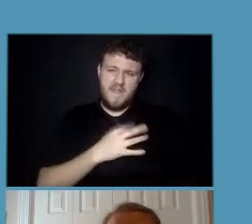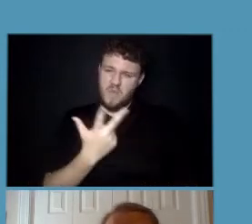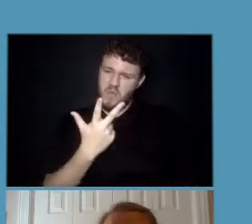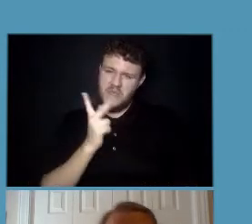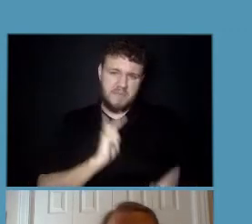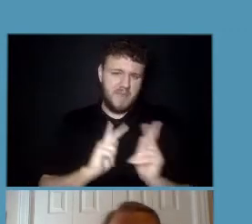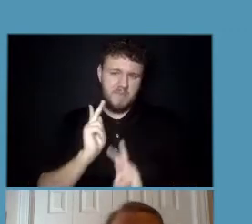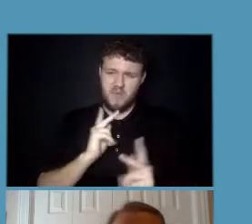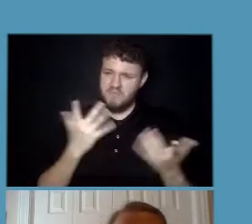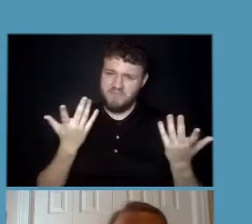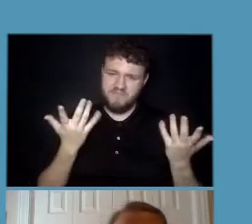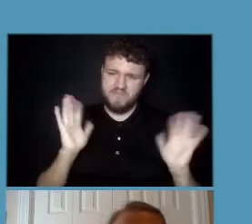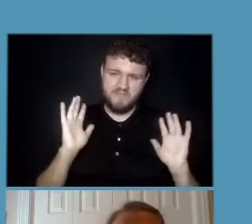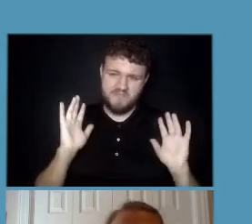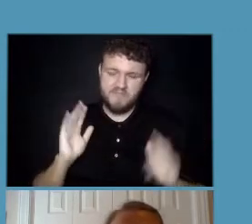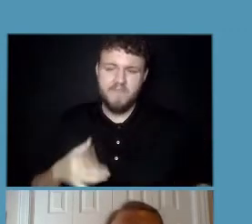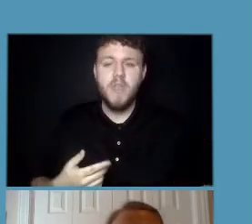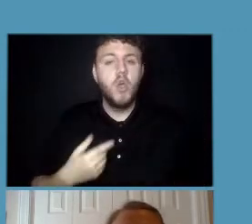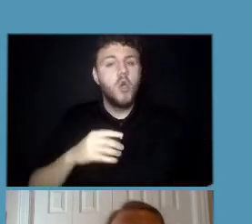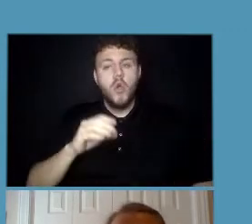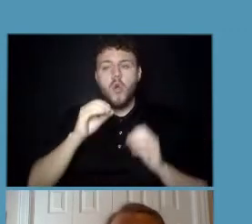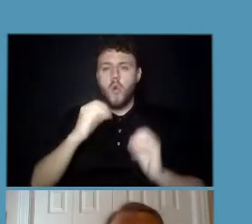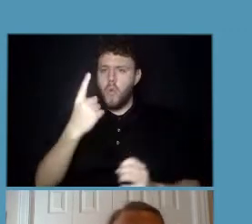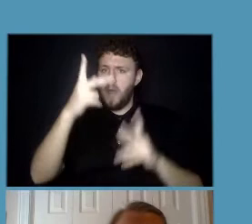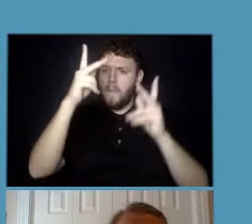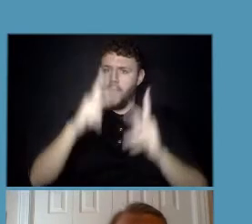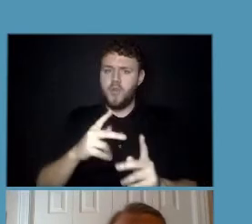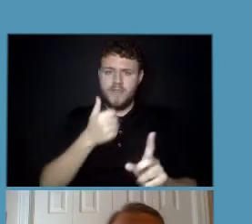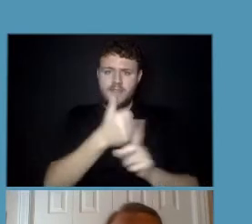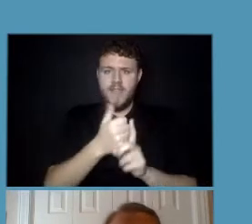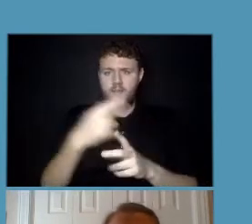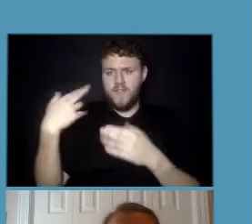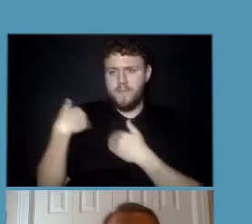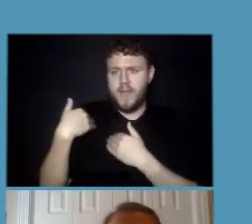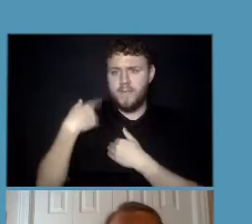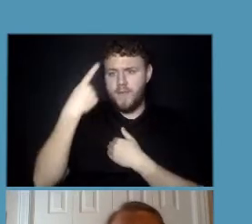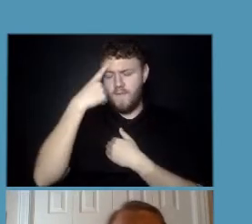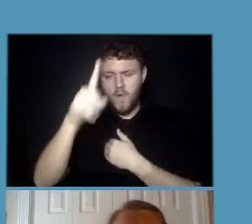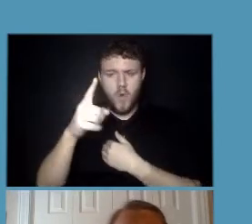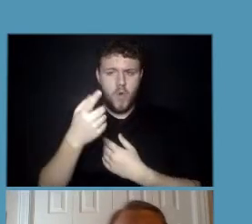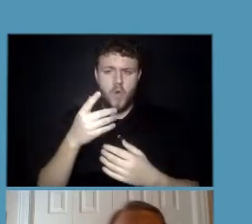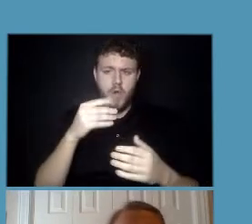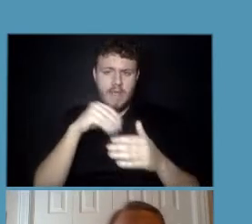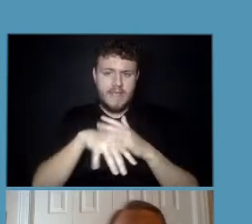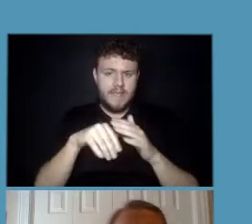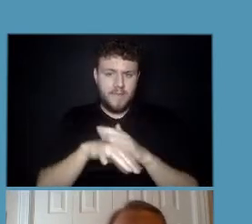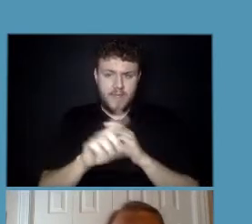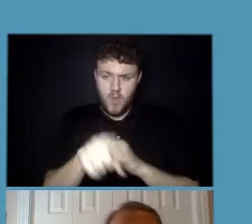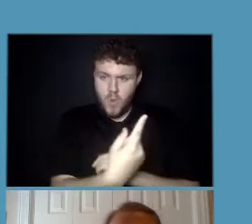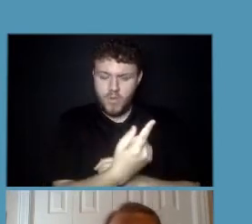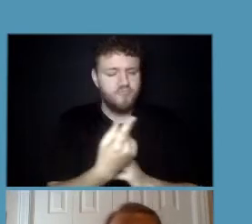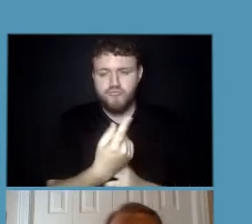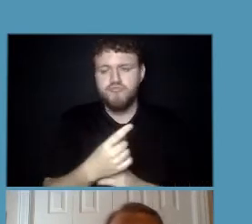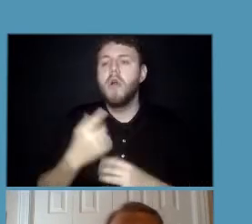have a dedicated accessibility person or coordinator and we are doing small steps to try to make